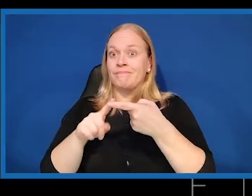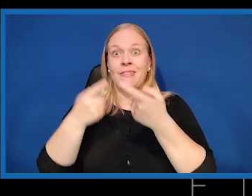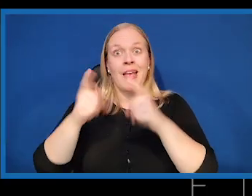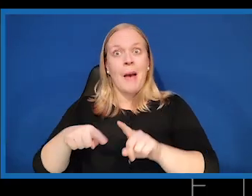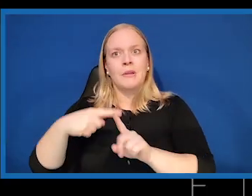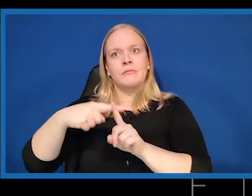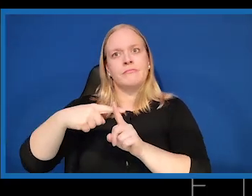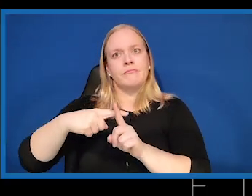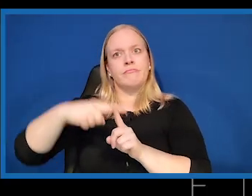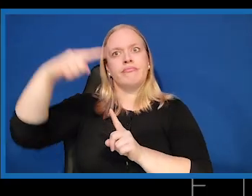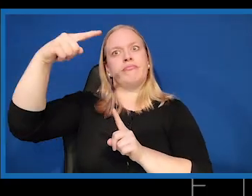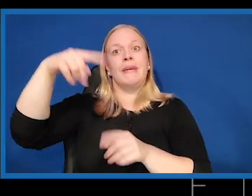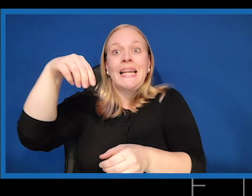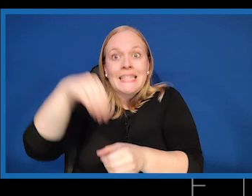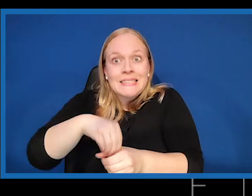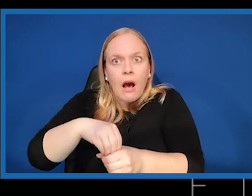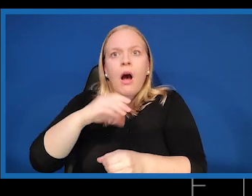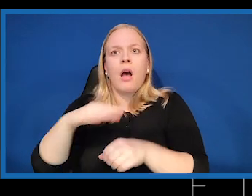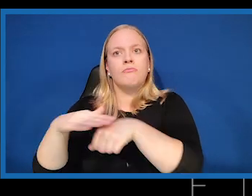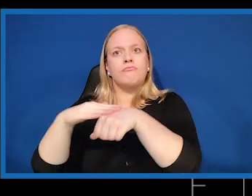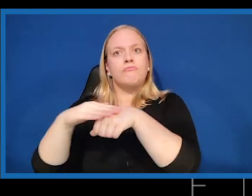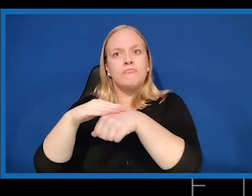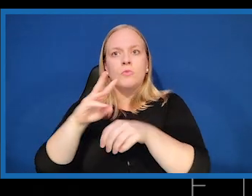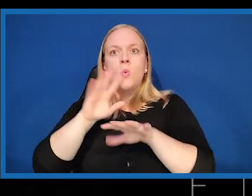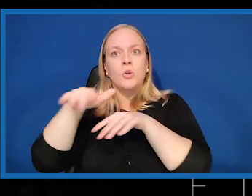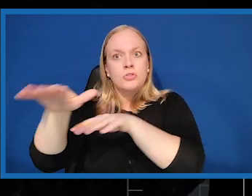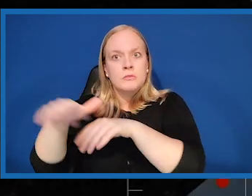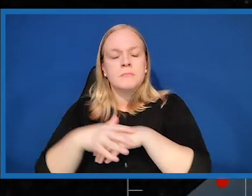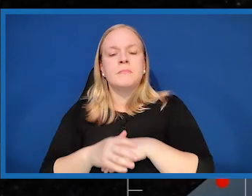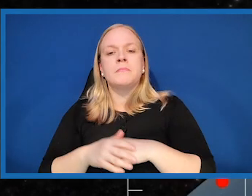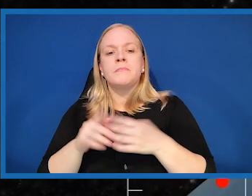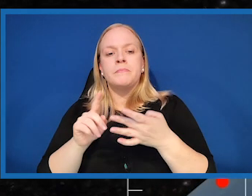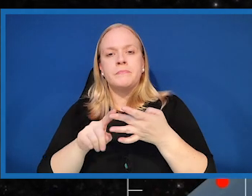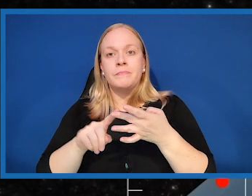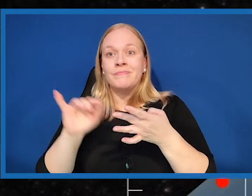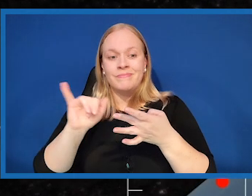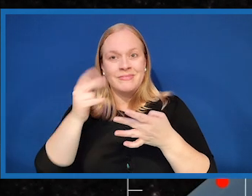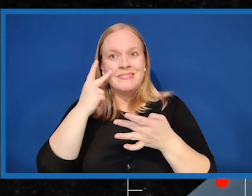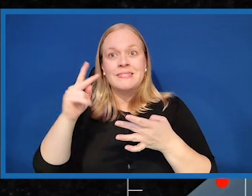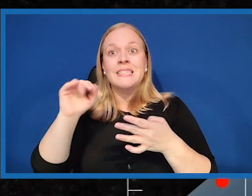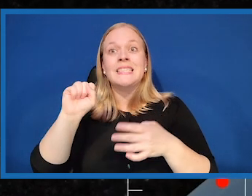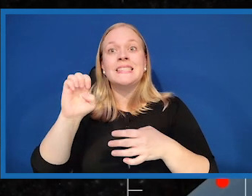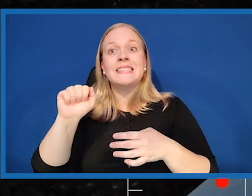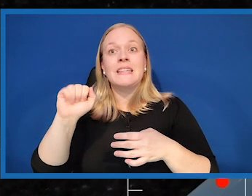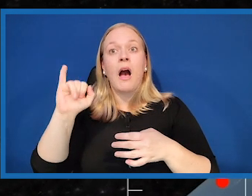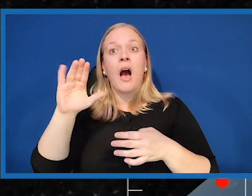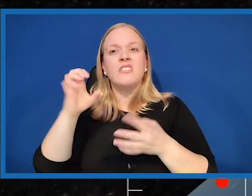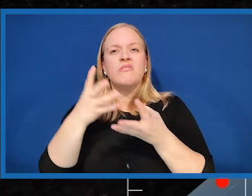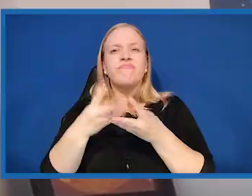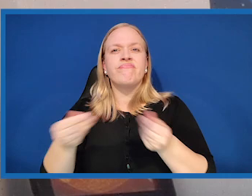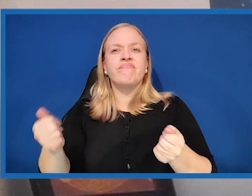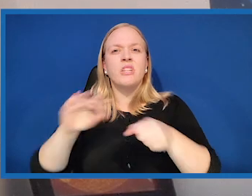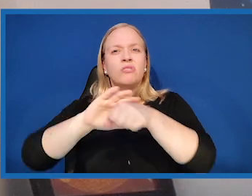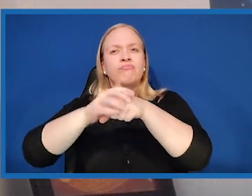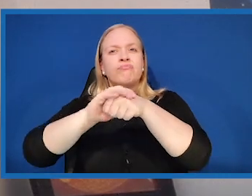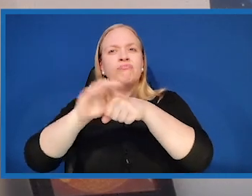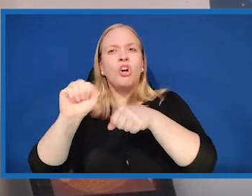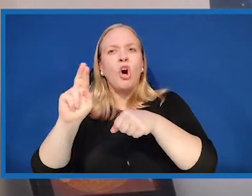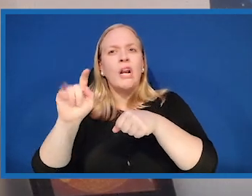AND THE INTERNAL PORTION OF THE OCEAN ALL AROUND THE WORLD. THEN WE HAVE DISAPPEARANCE OF THE SEA ICE, MOSTLY HAPPENING IN THE ARCTIC REGION. THEN WE HAVE THE SEA LEVEL RISE